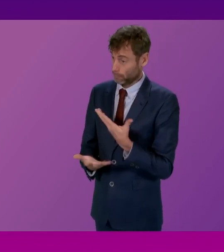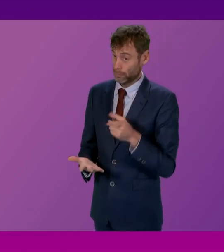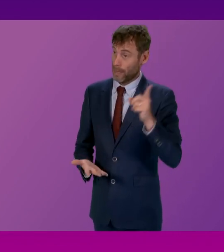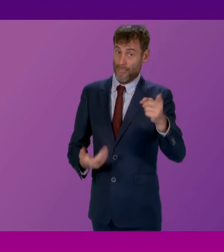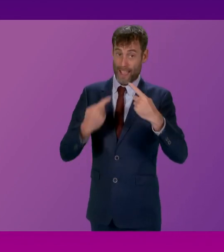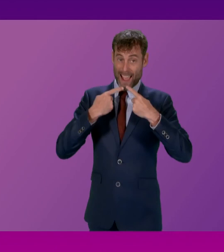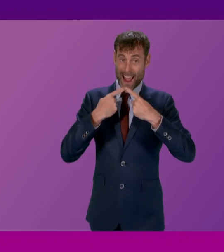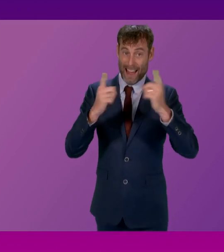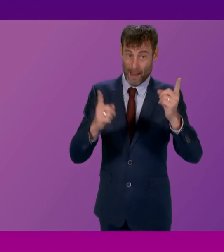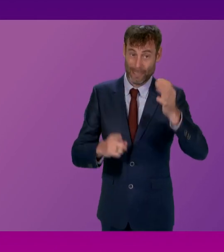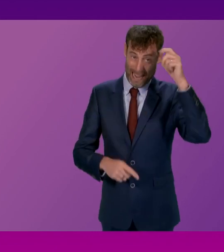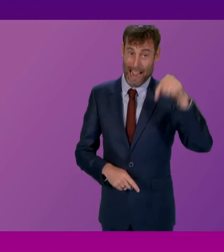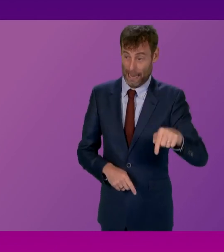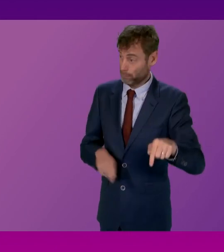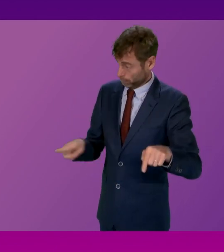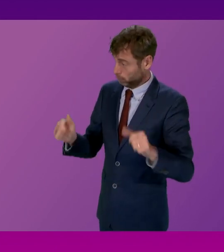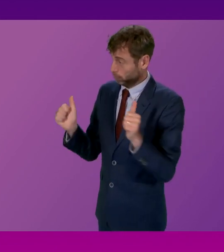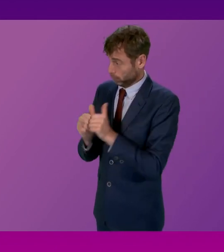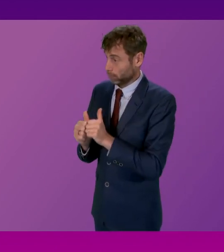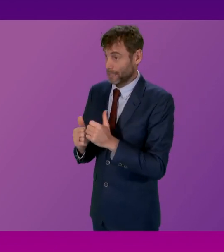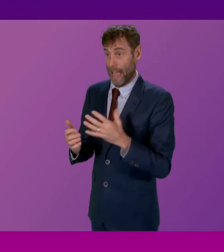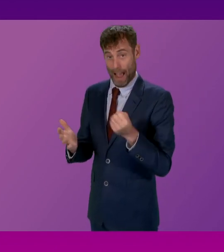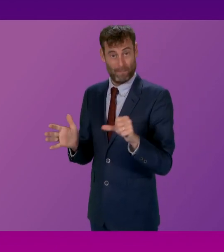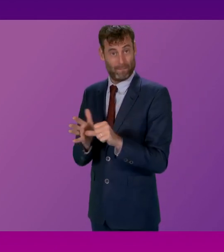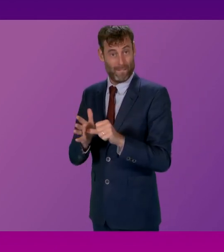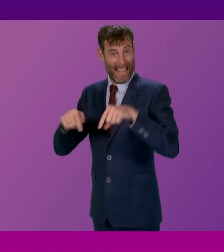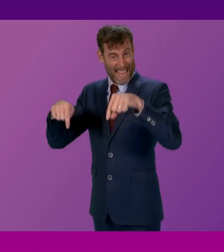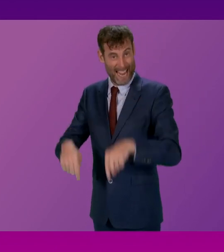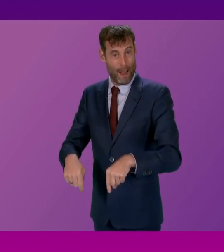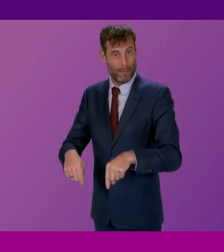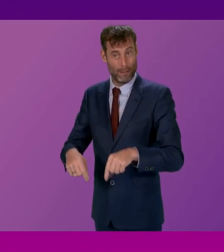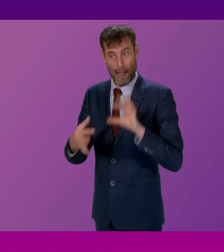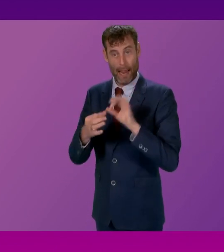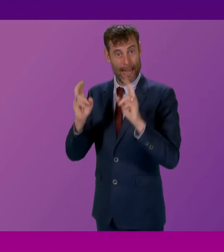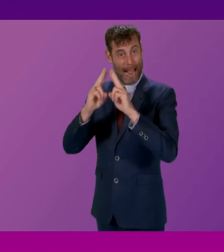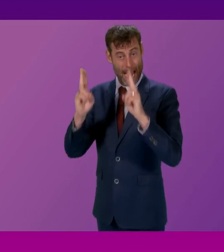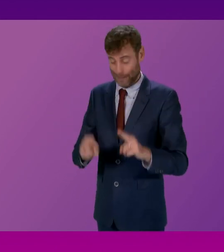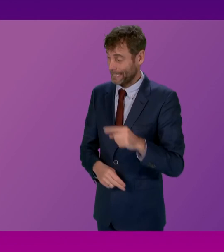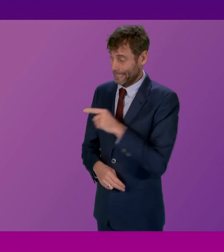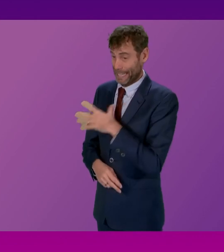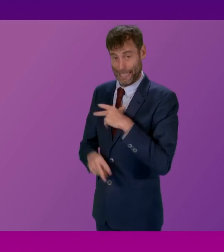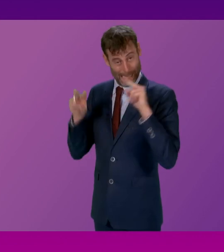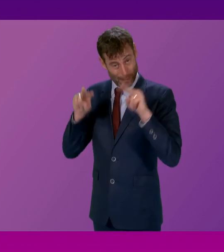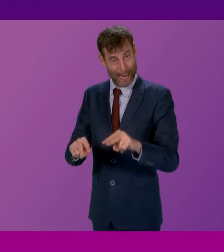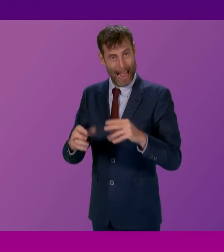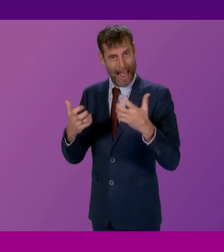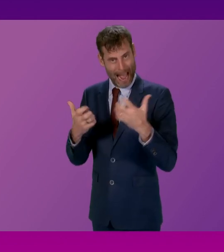city, and will the First Minister look at targeted solutions and investment to increase housing supply in Edinburgh?